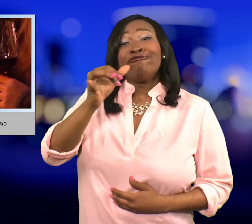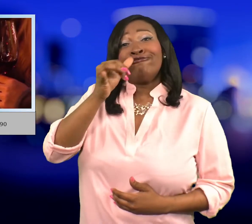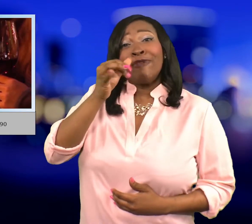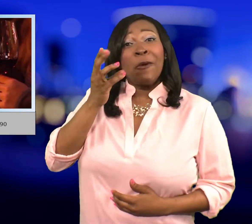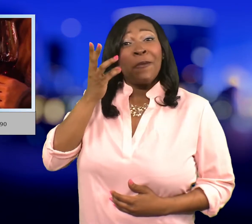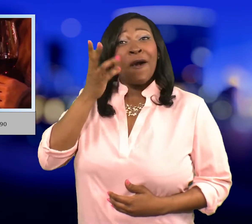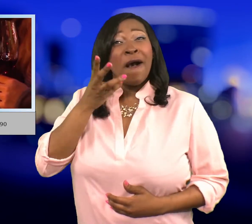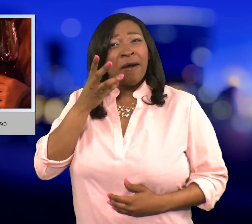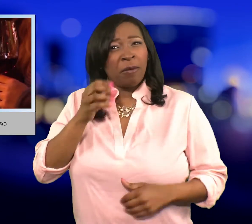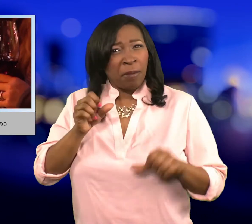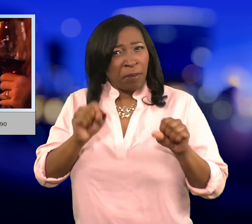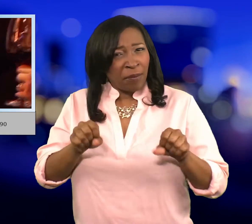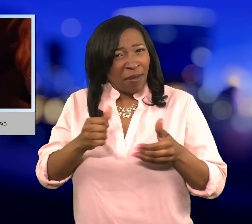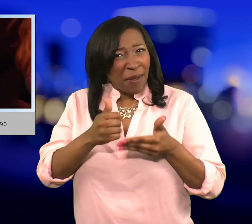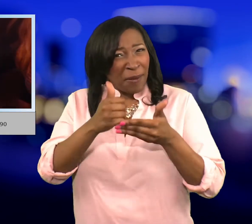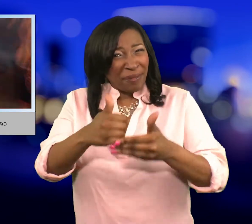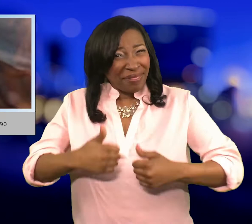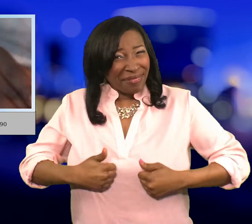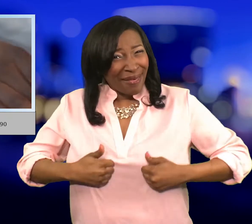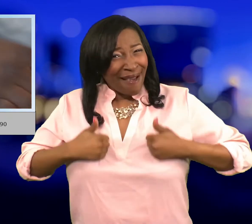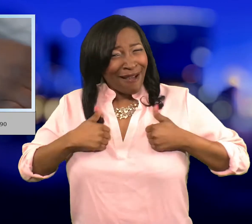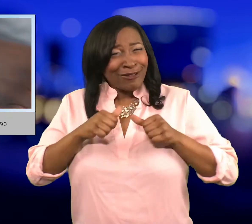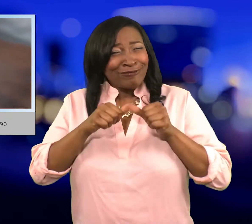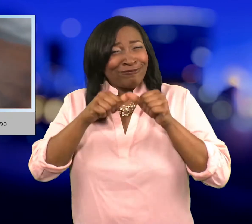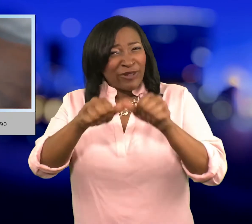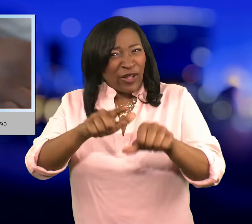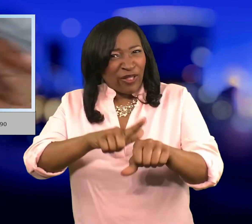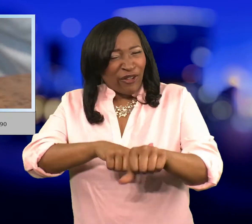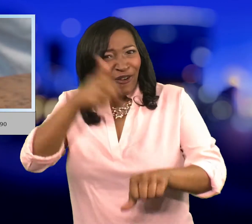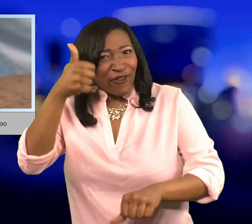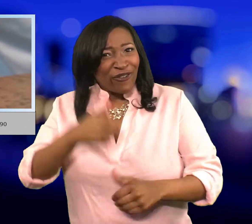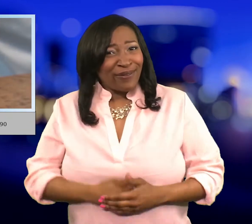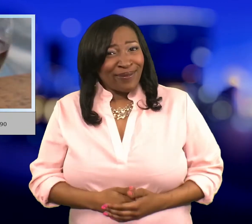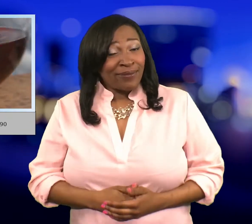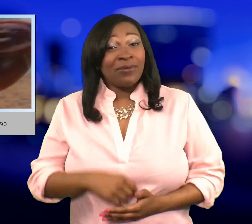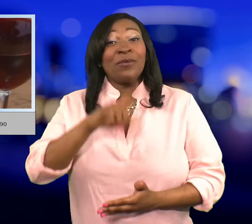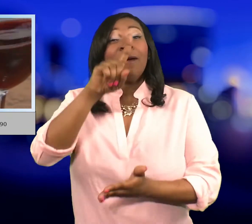rather than a dumbbell may help you live longer.